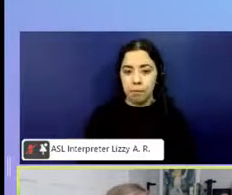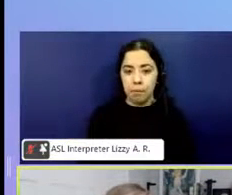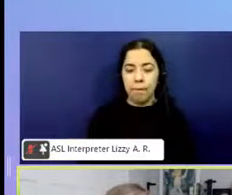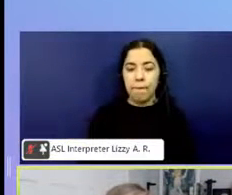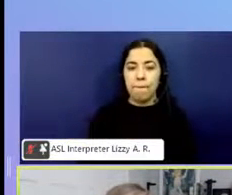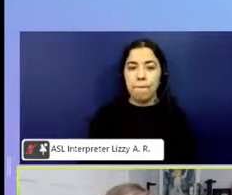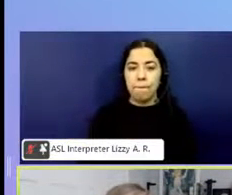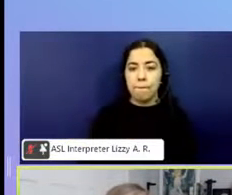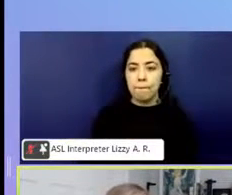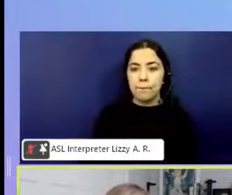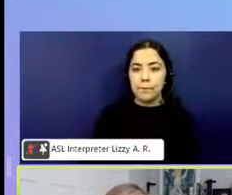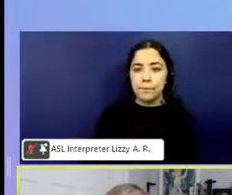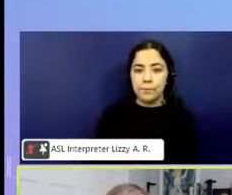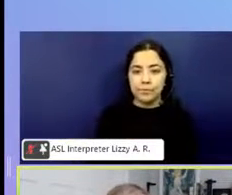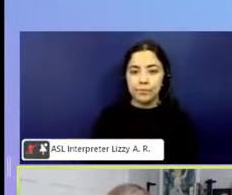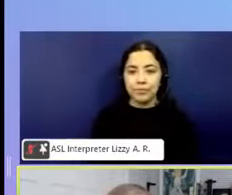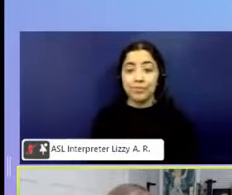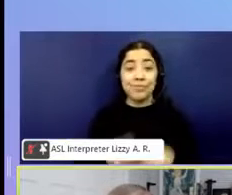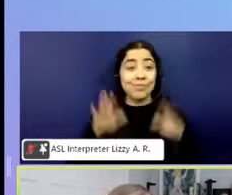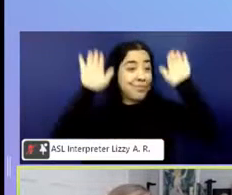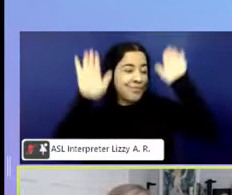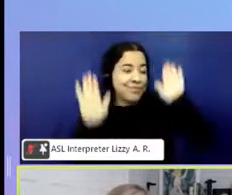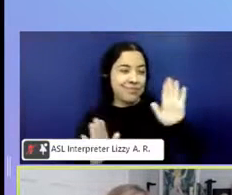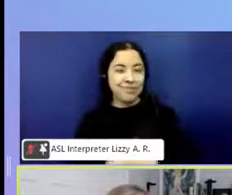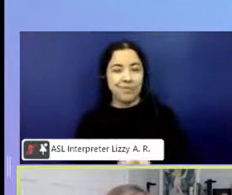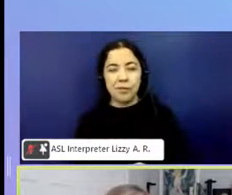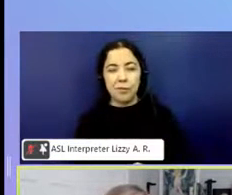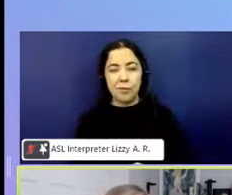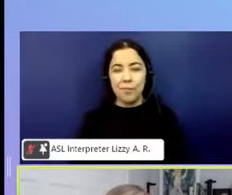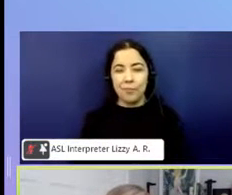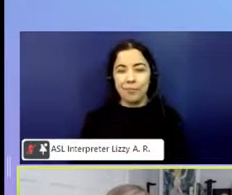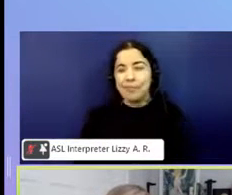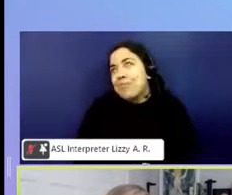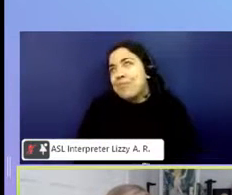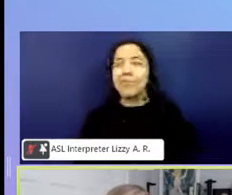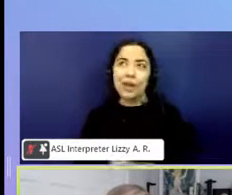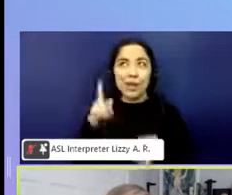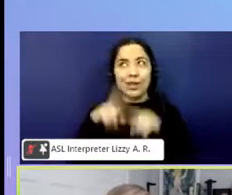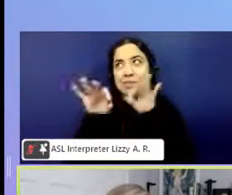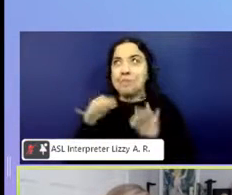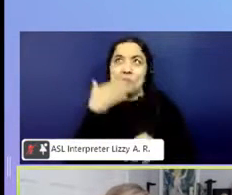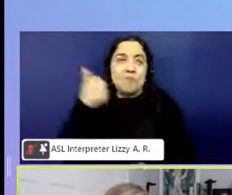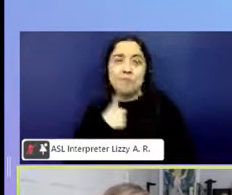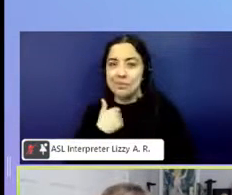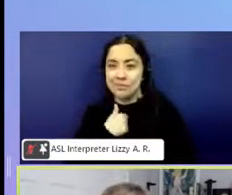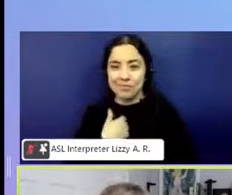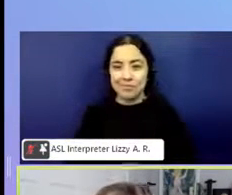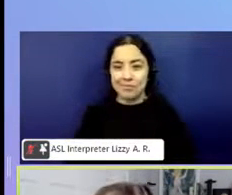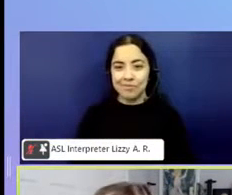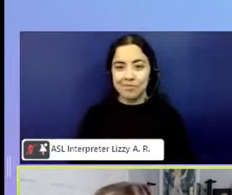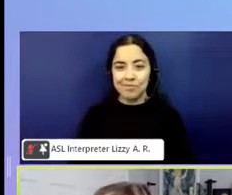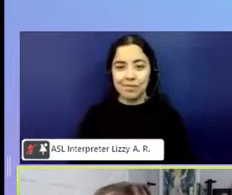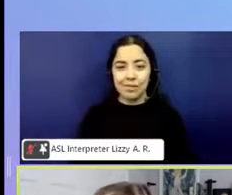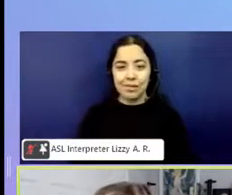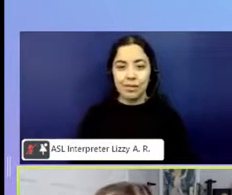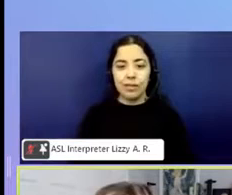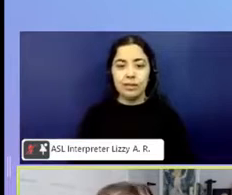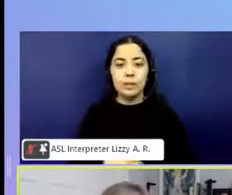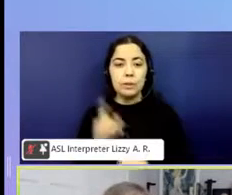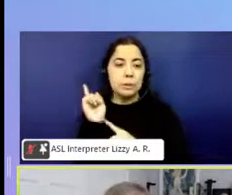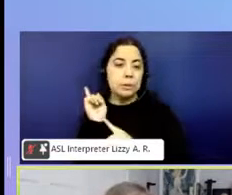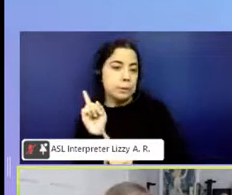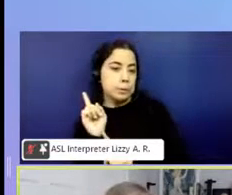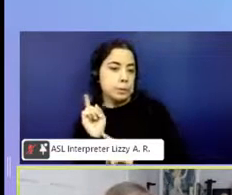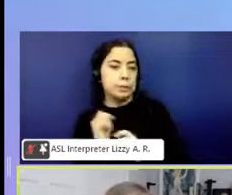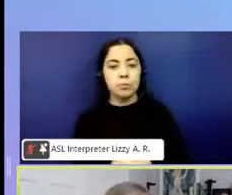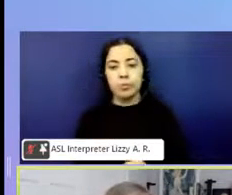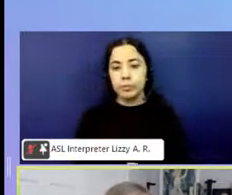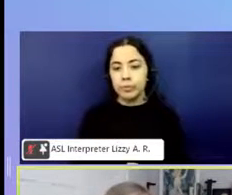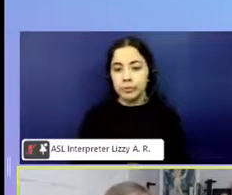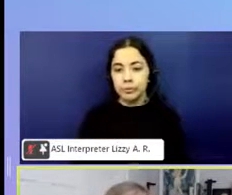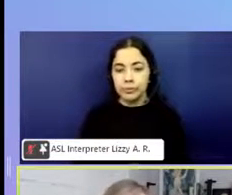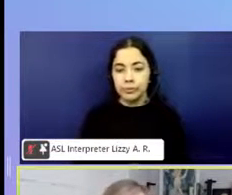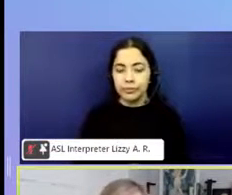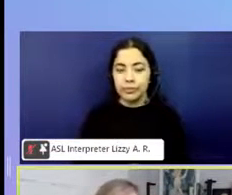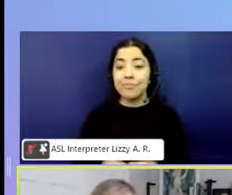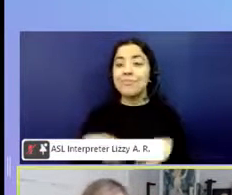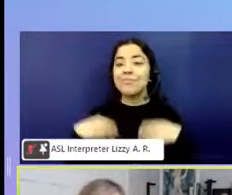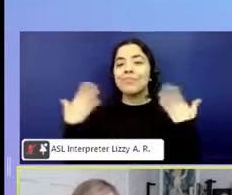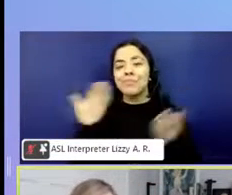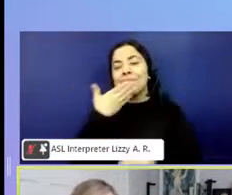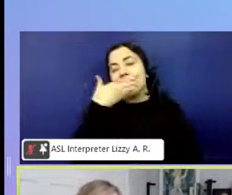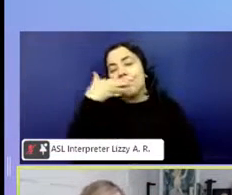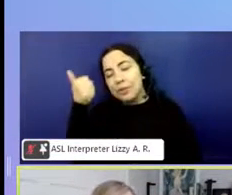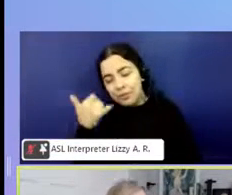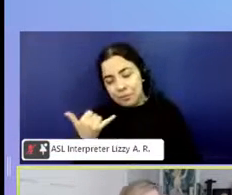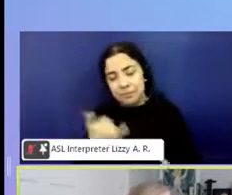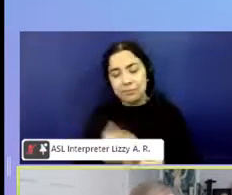awesome I couldn't decide it better myself but it's every human on the planet there we go so